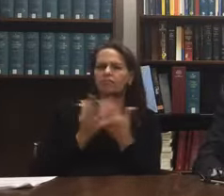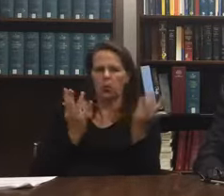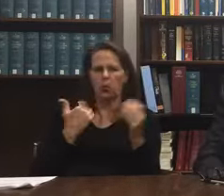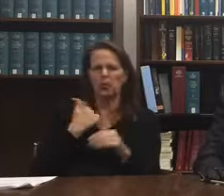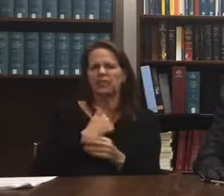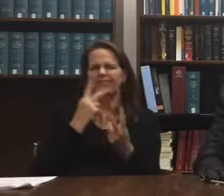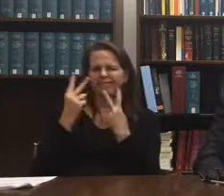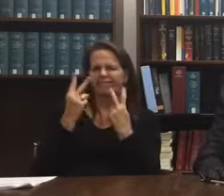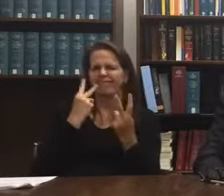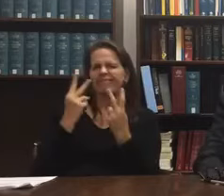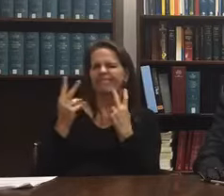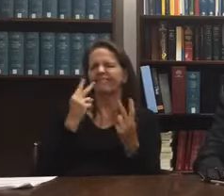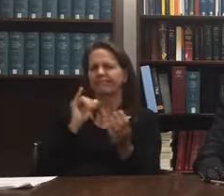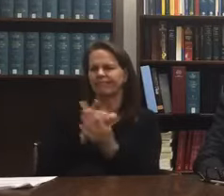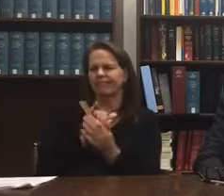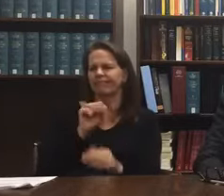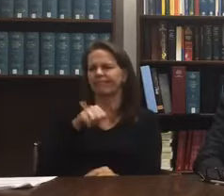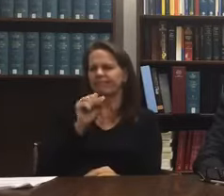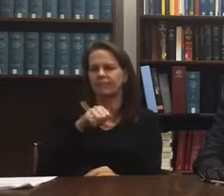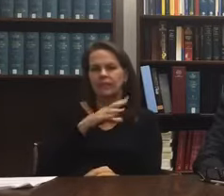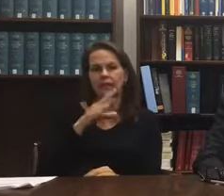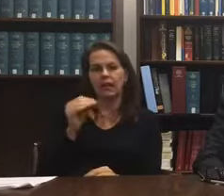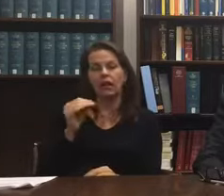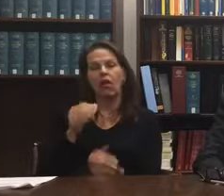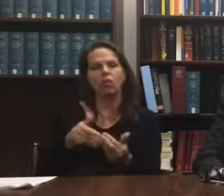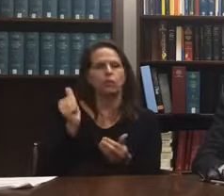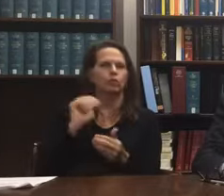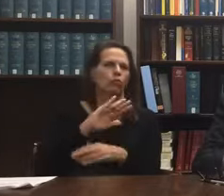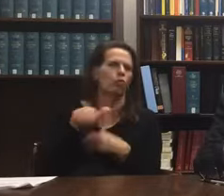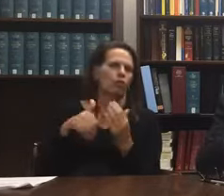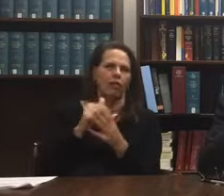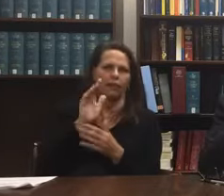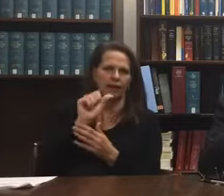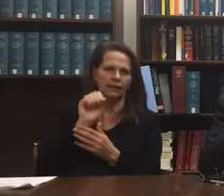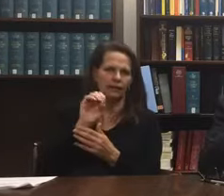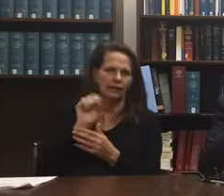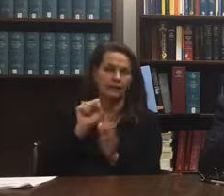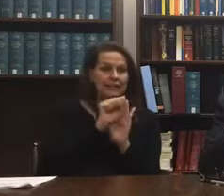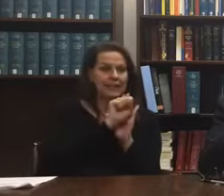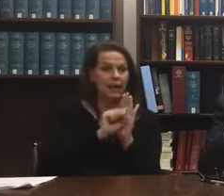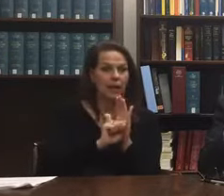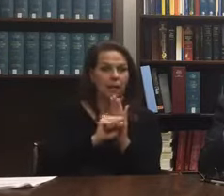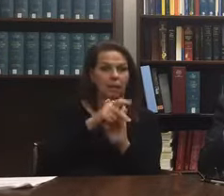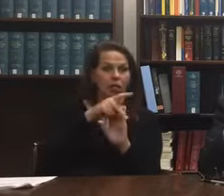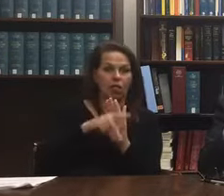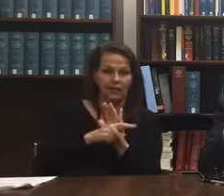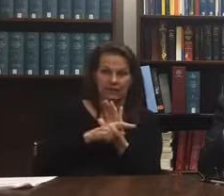certainly we and and in almost all cases the state's policy the Medicaid provider